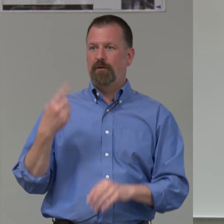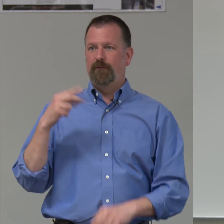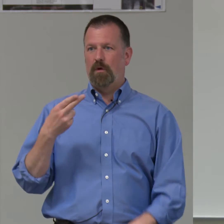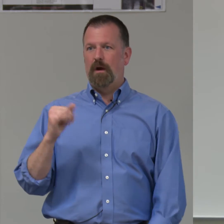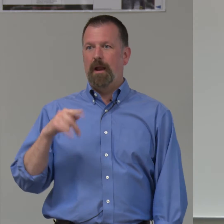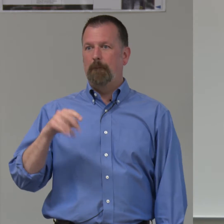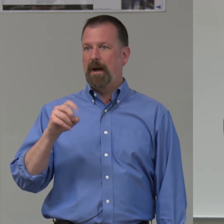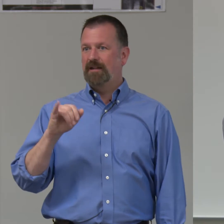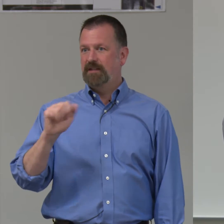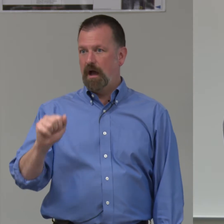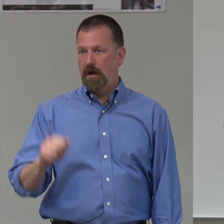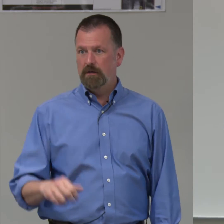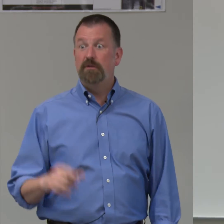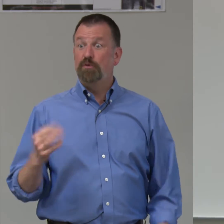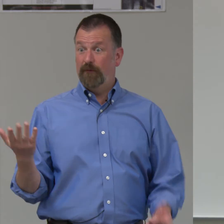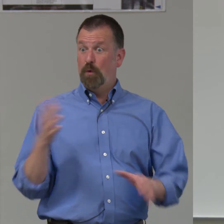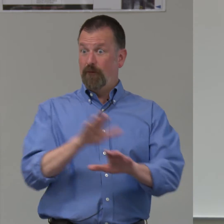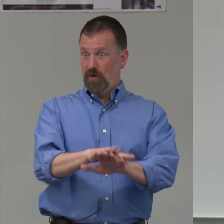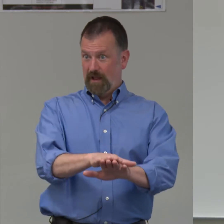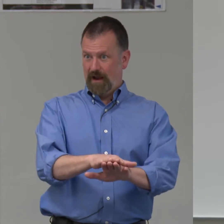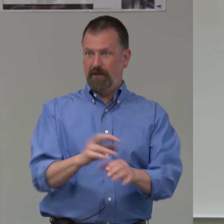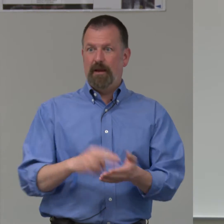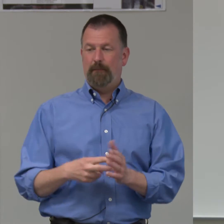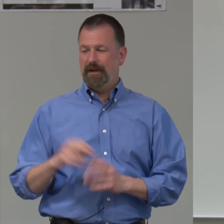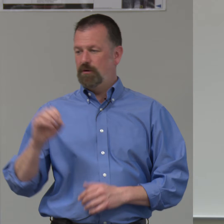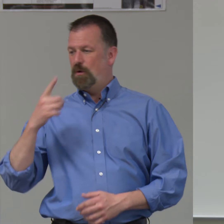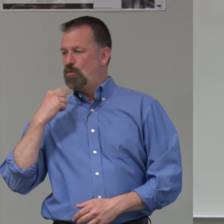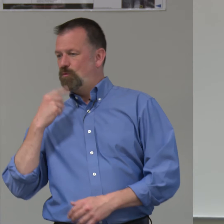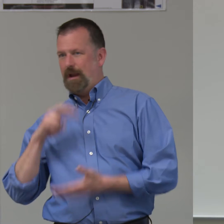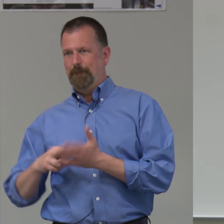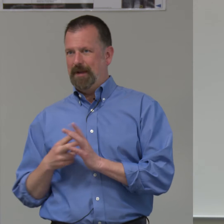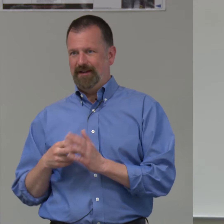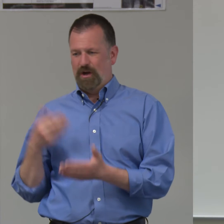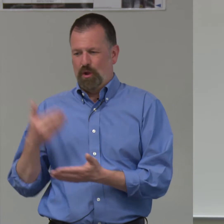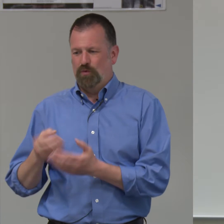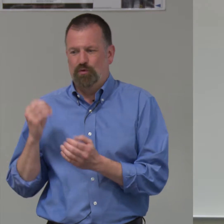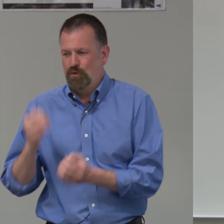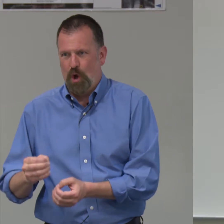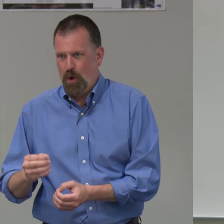so if you overlay this, so the red are areas that are very low in oxygen...